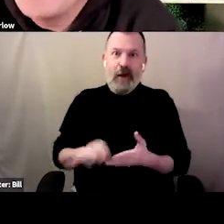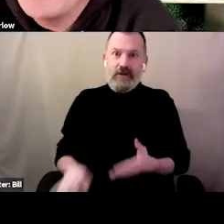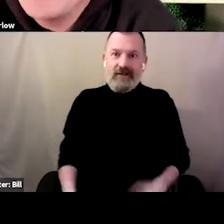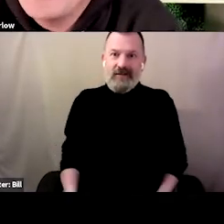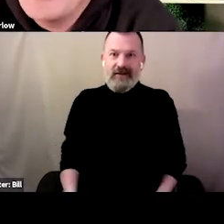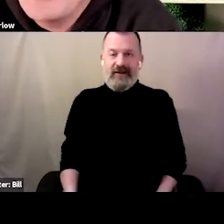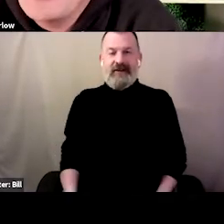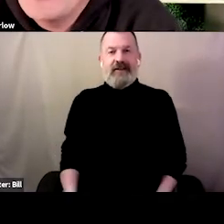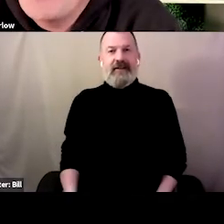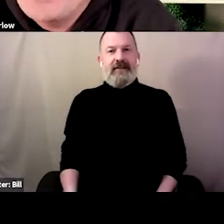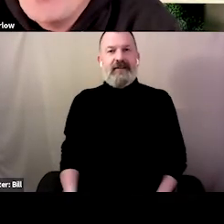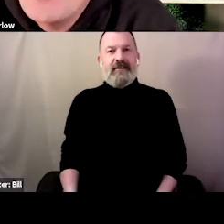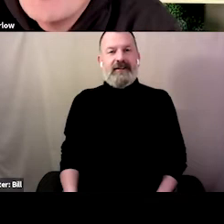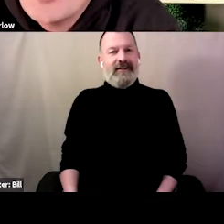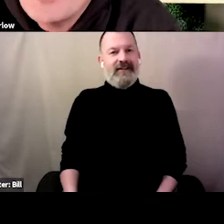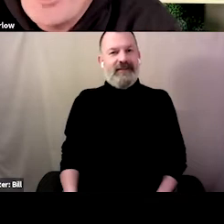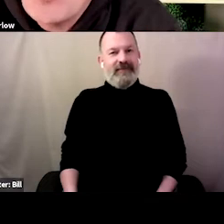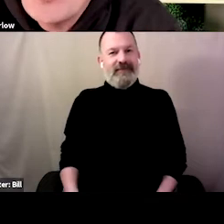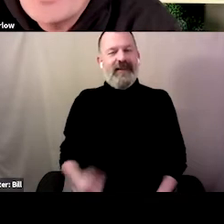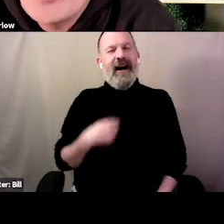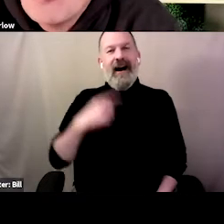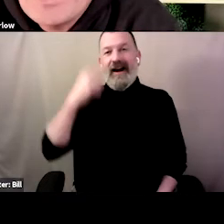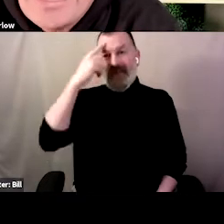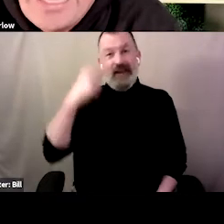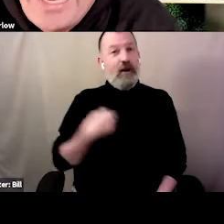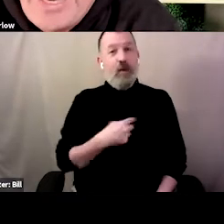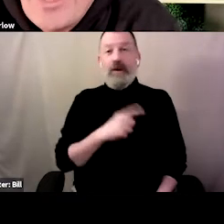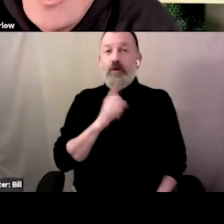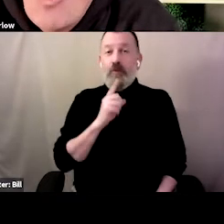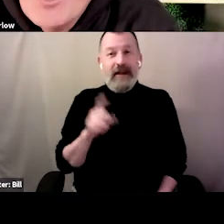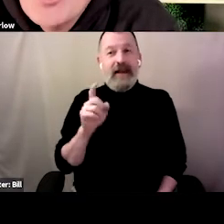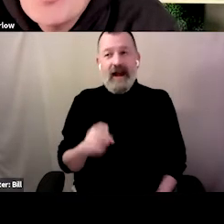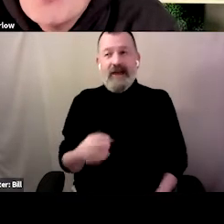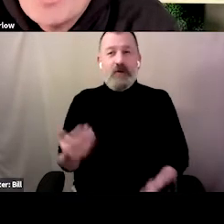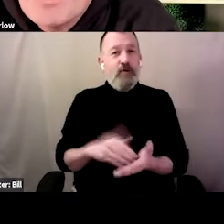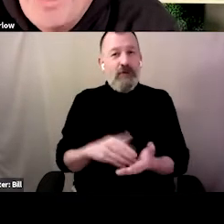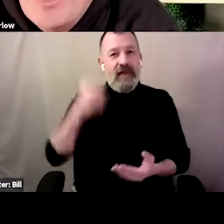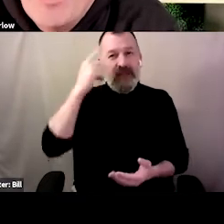CalebBarlow: You know, I think we've just got to really rethink what do we rely on